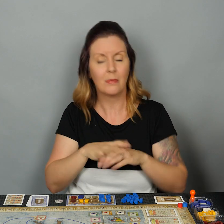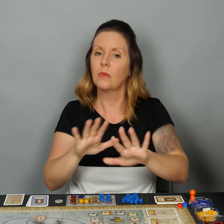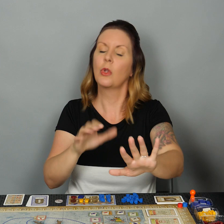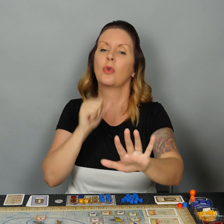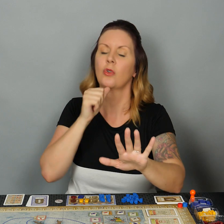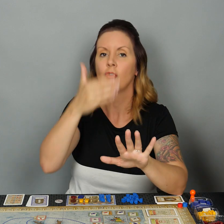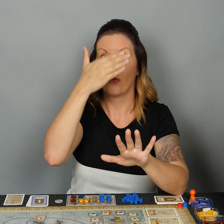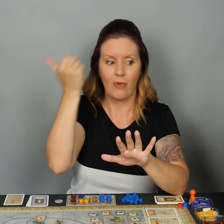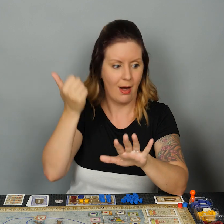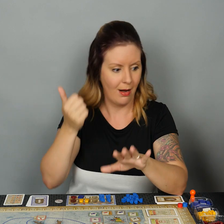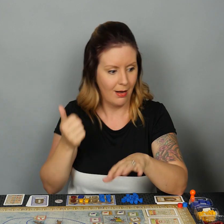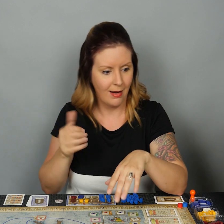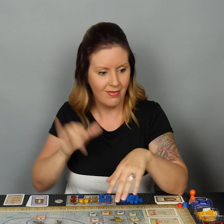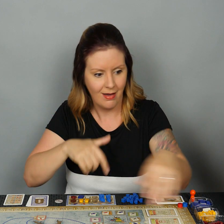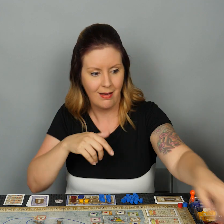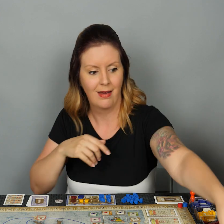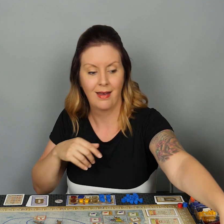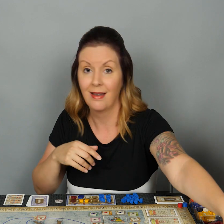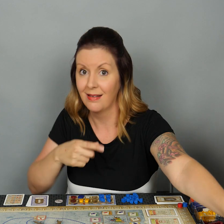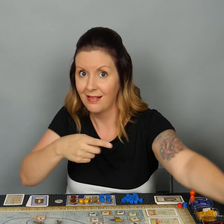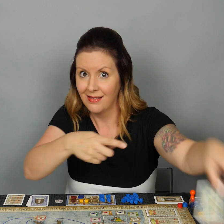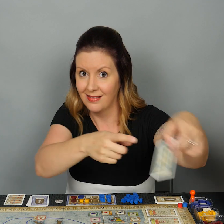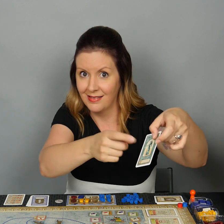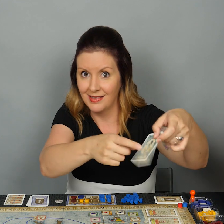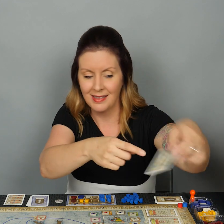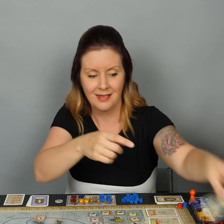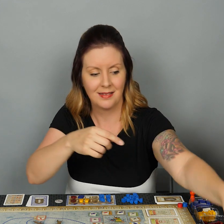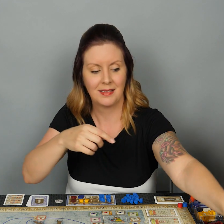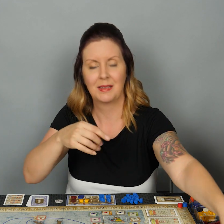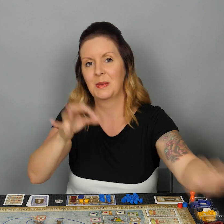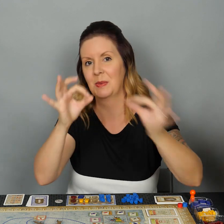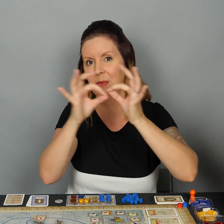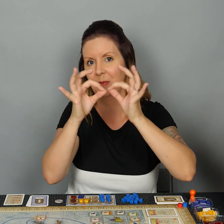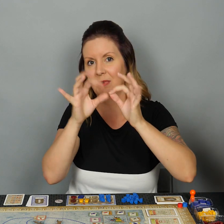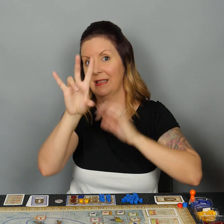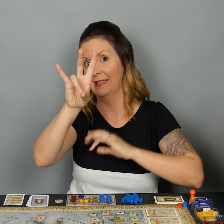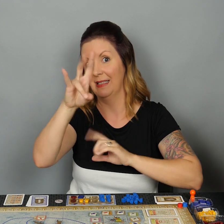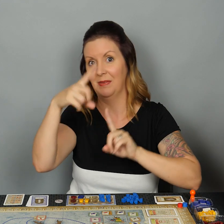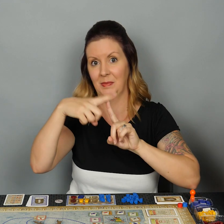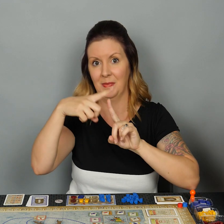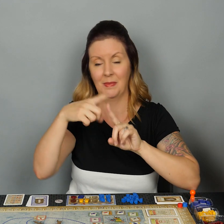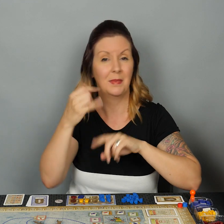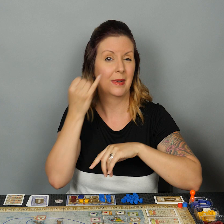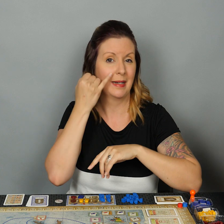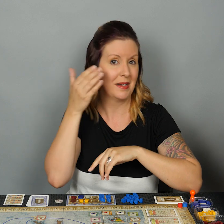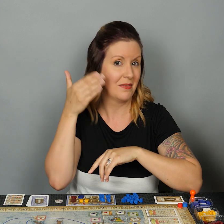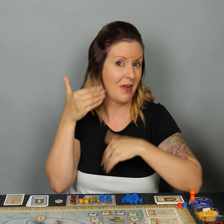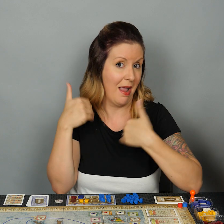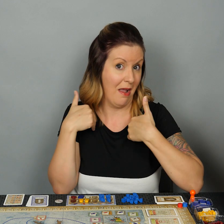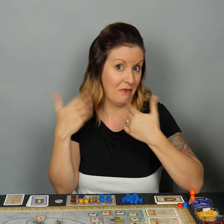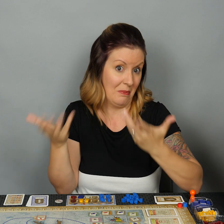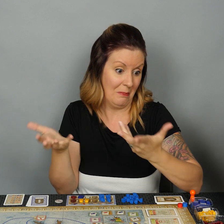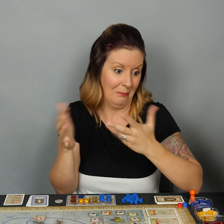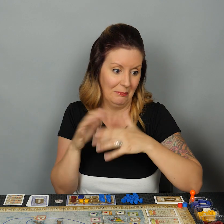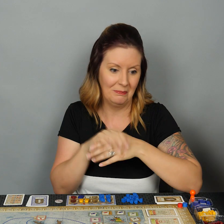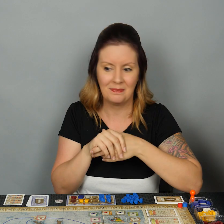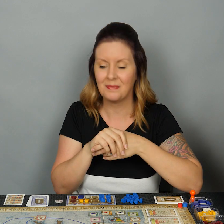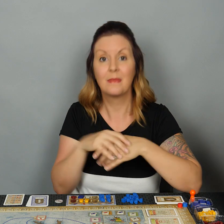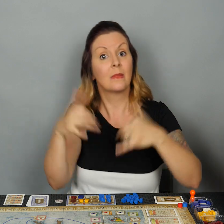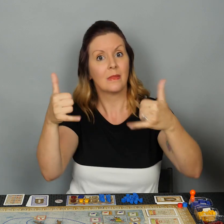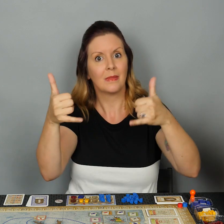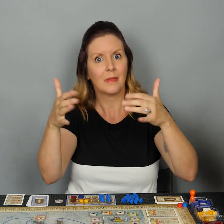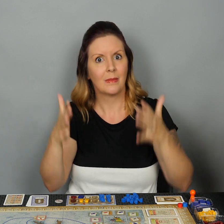Don’t forget to score the Concordia card, which is worth 7 points if you have it!